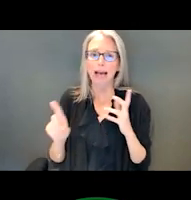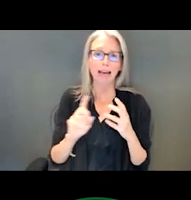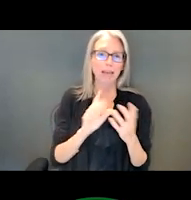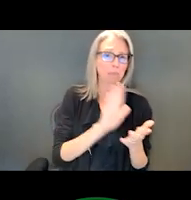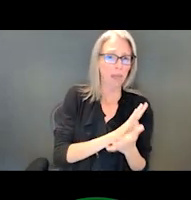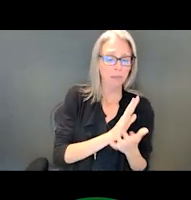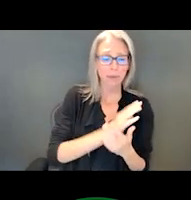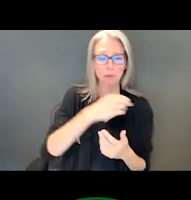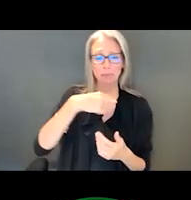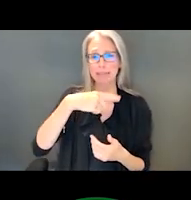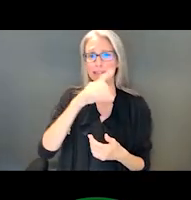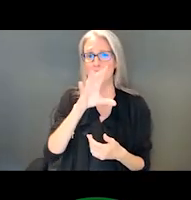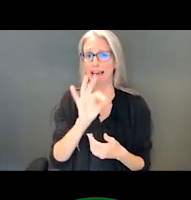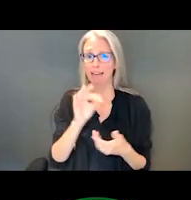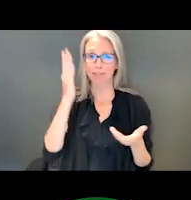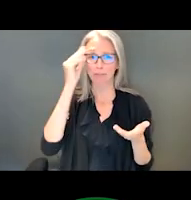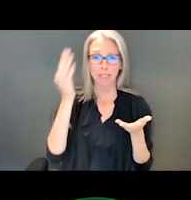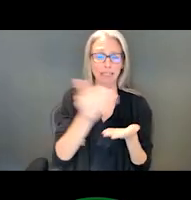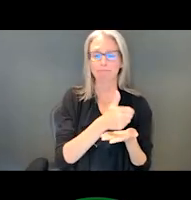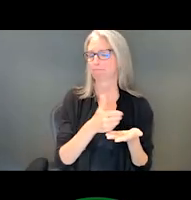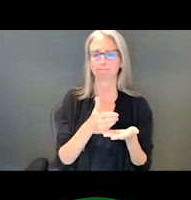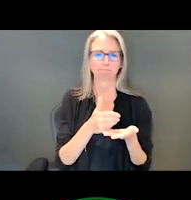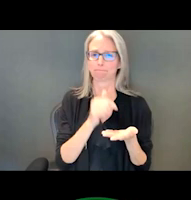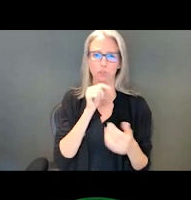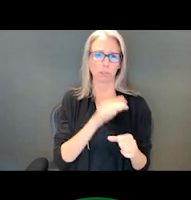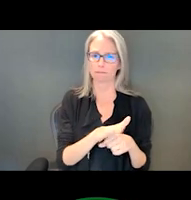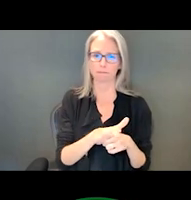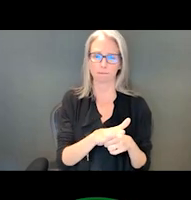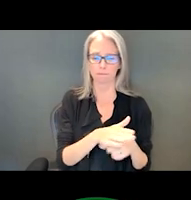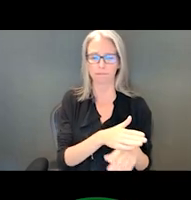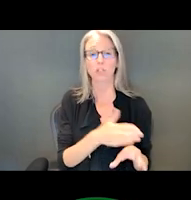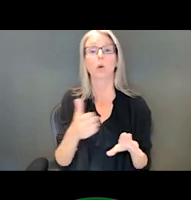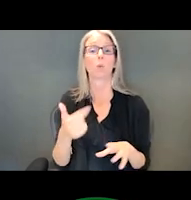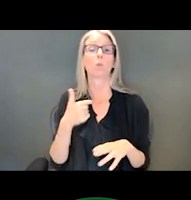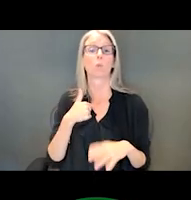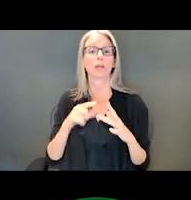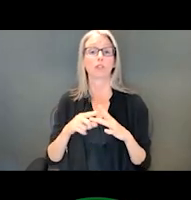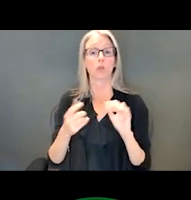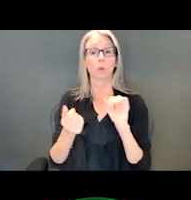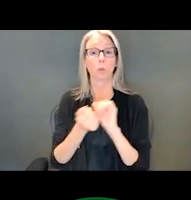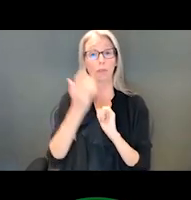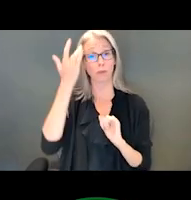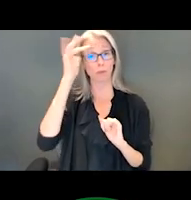More useful in the field but also great for someone like me who's officially impaired because it was actually it could be voice activated.